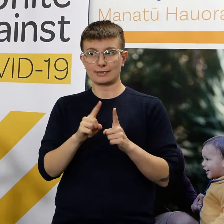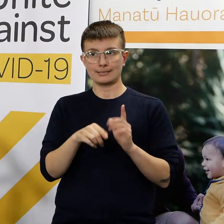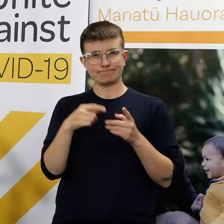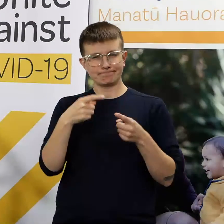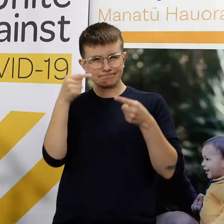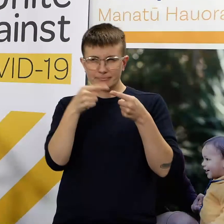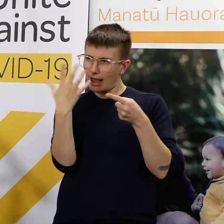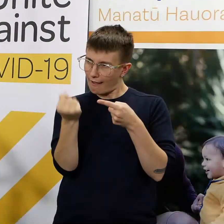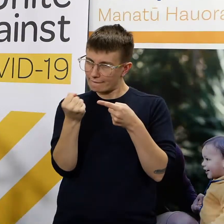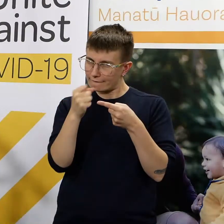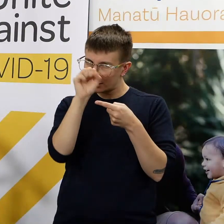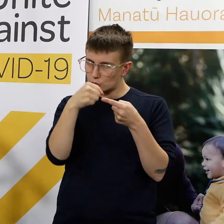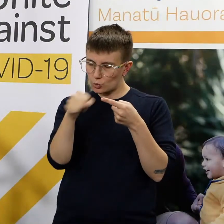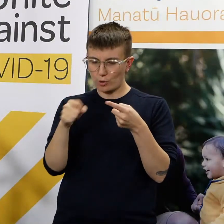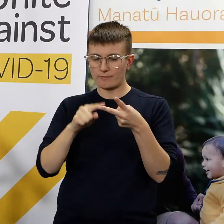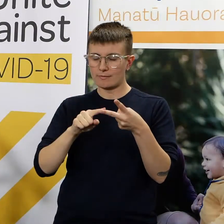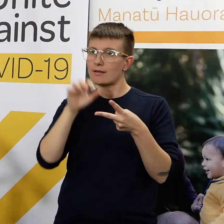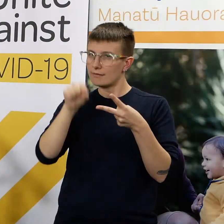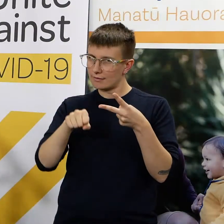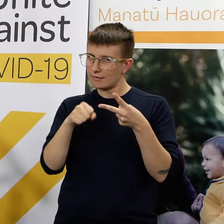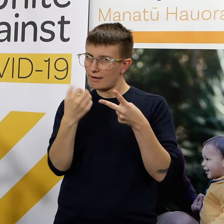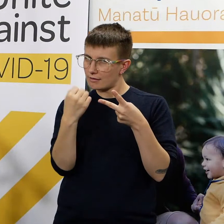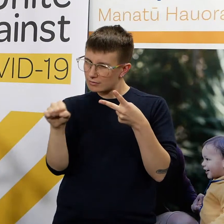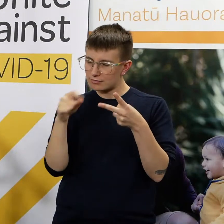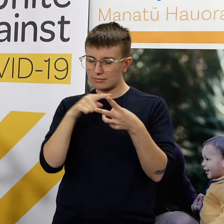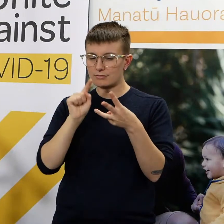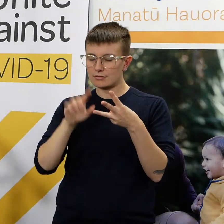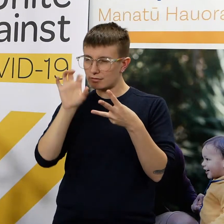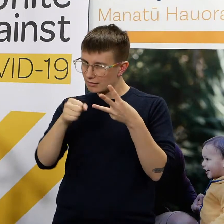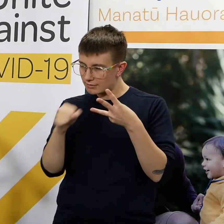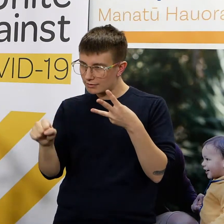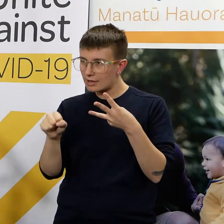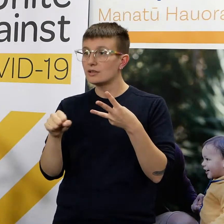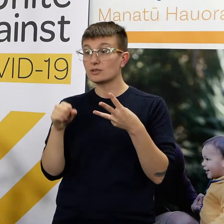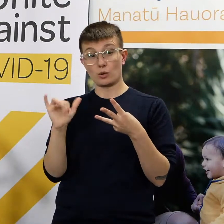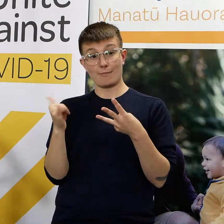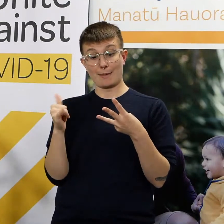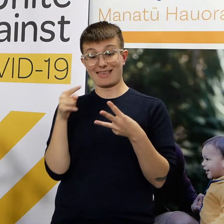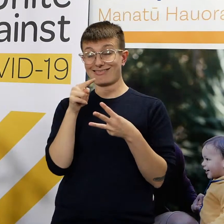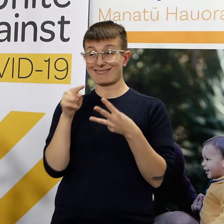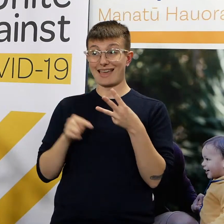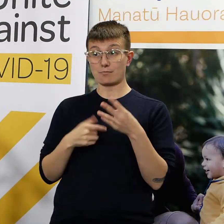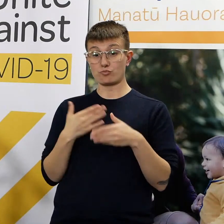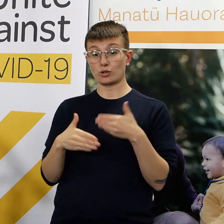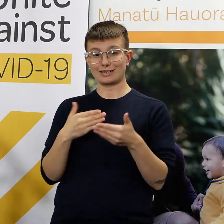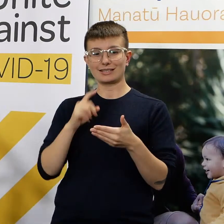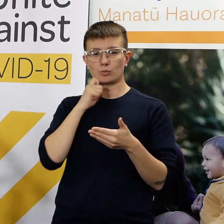would have elicited specific symptoms that may have led to suspicion. But again I think this individual